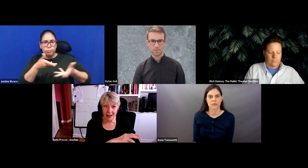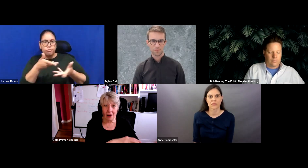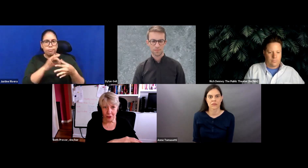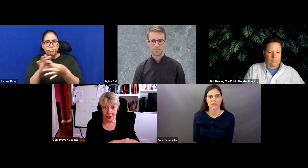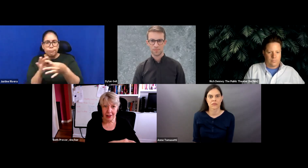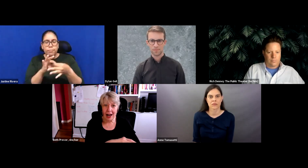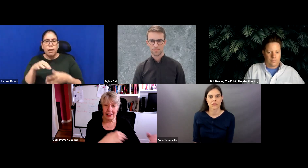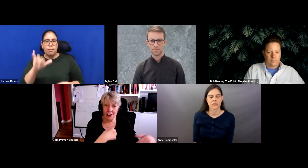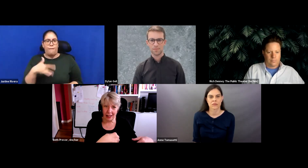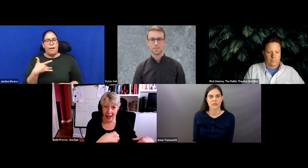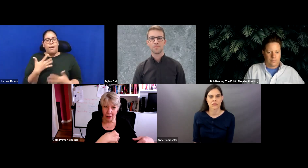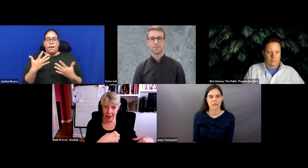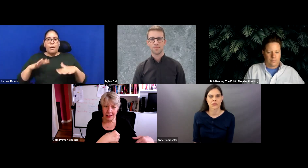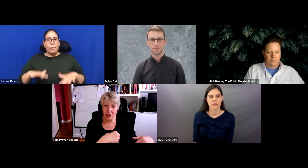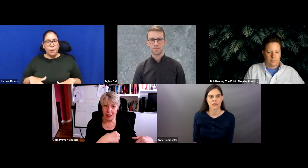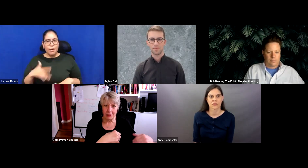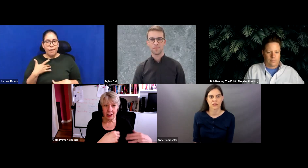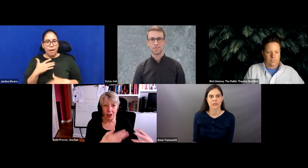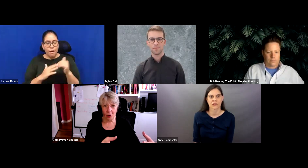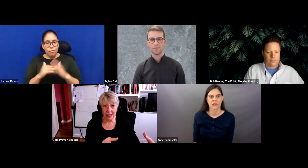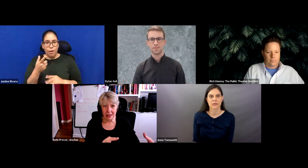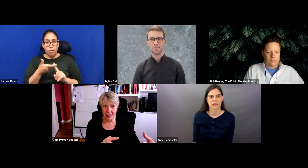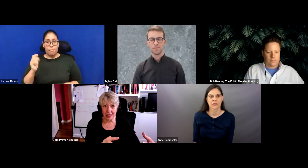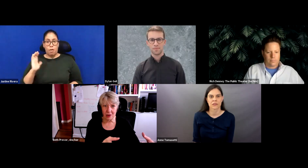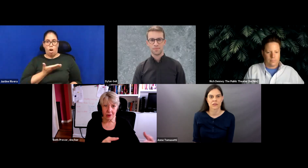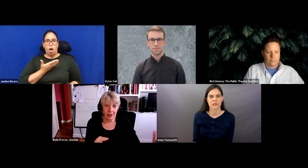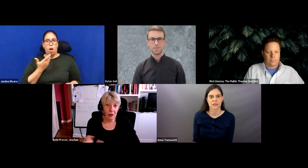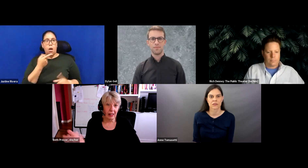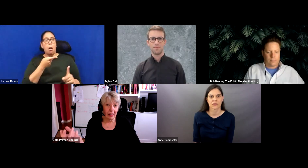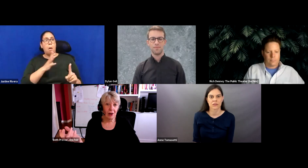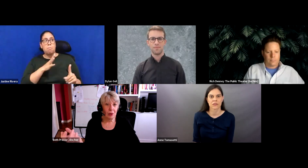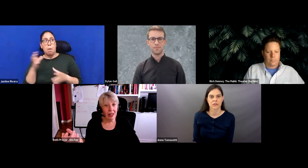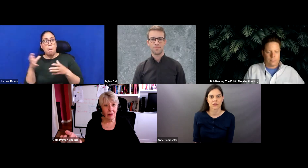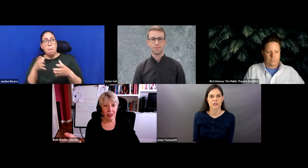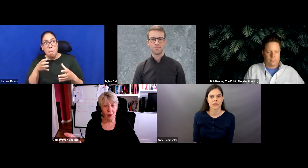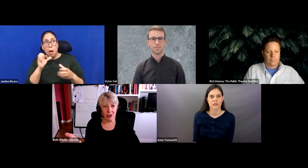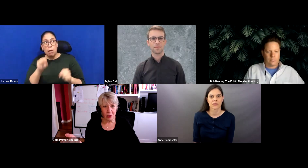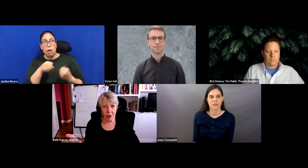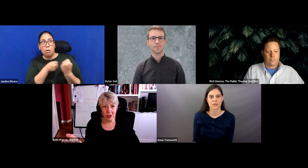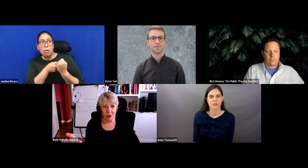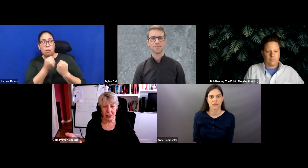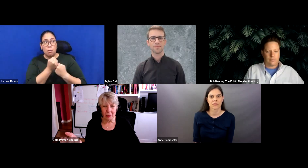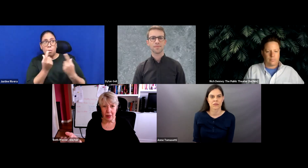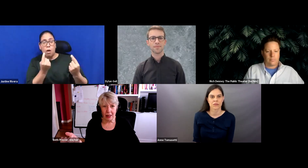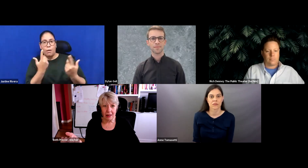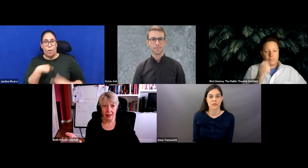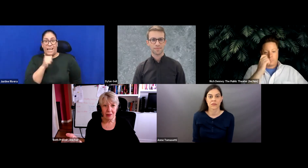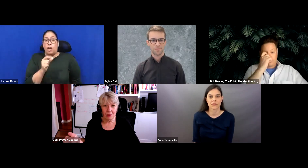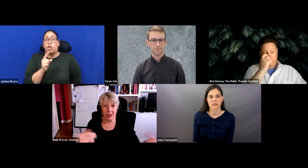a comfort, I think, on our end to be able to go into this going, "We're not really quite sure what we're doing." But we